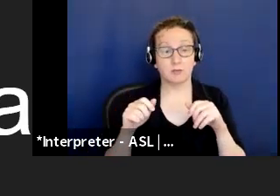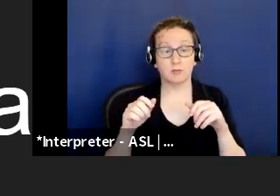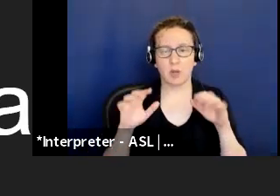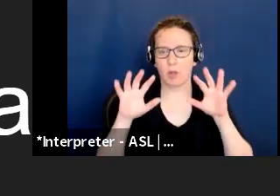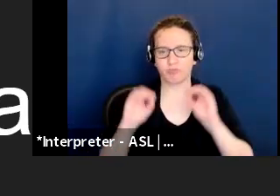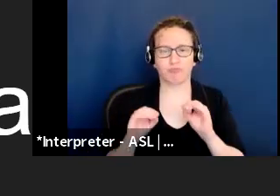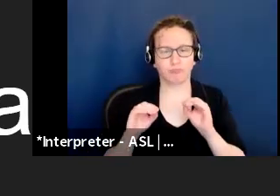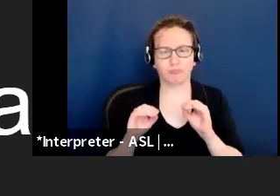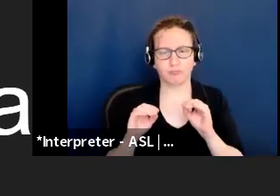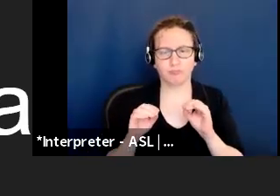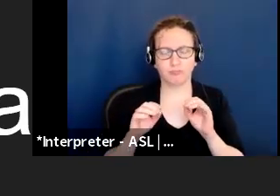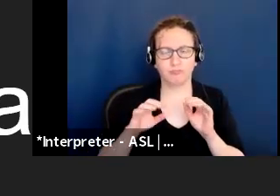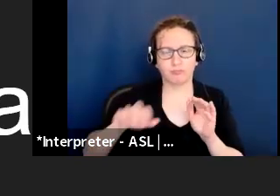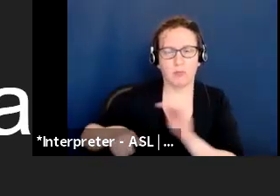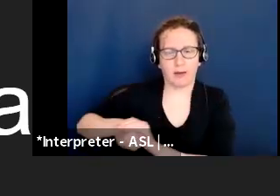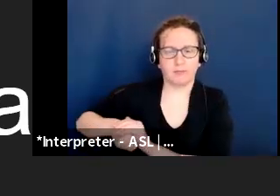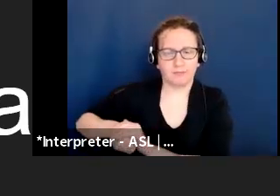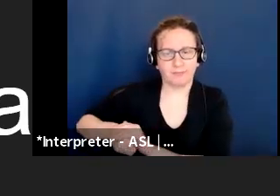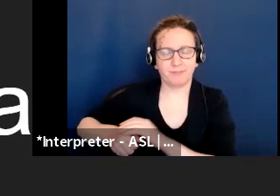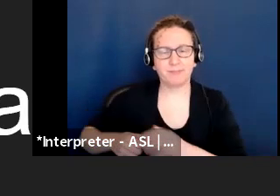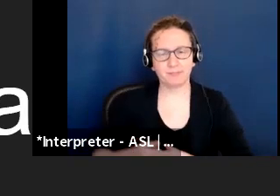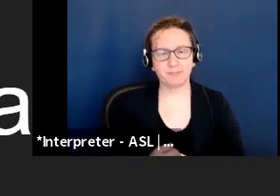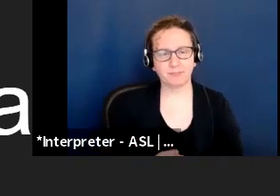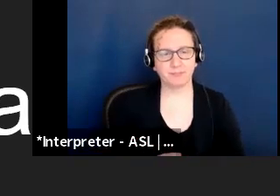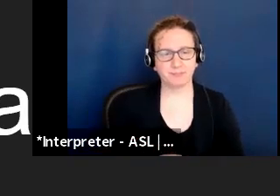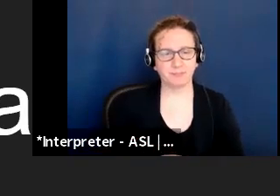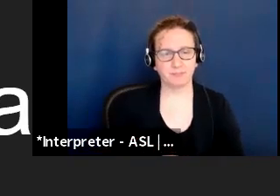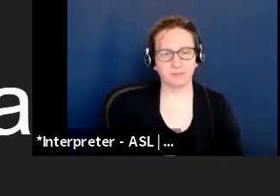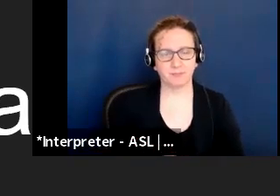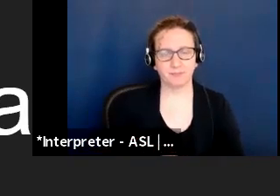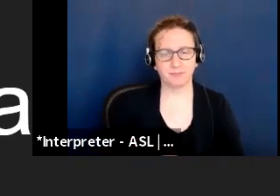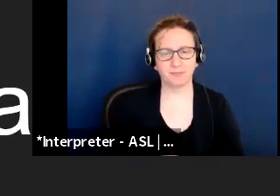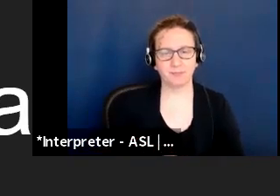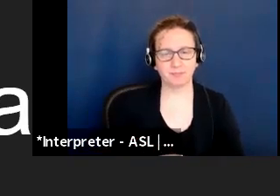control down menu, drop down menu you choose hide non video participants.